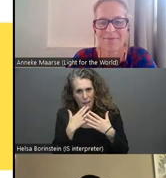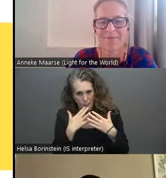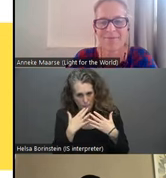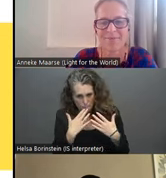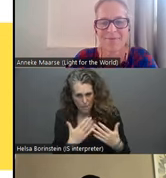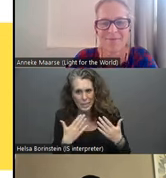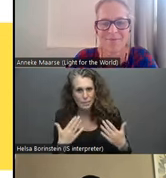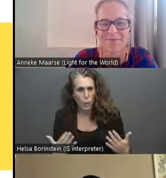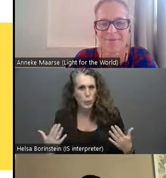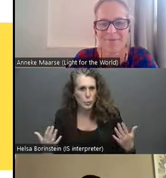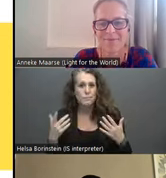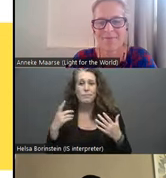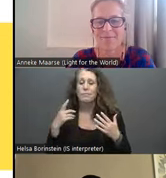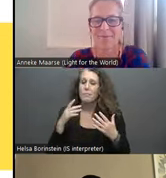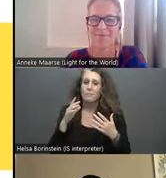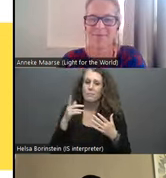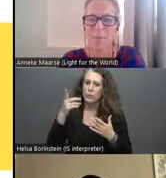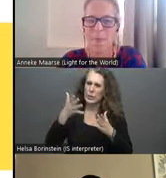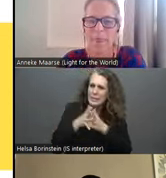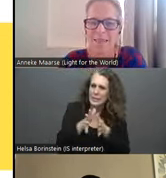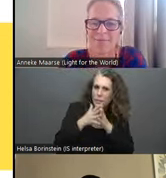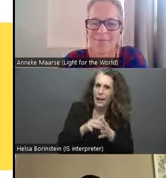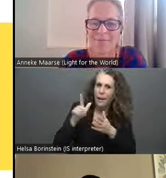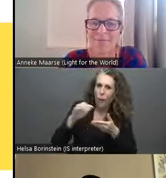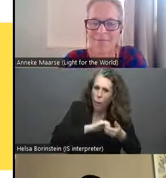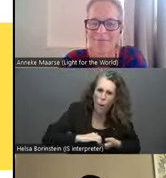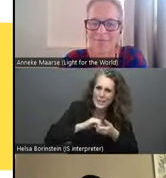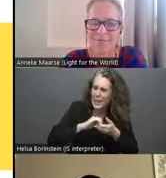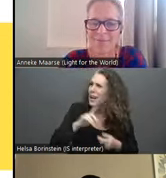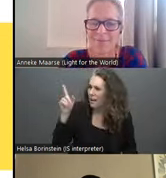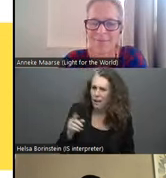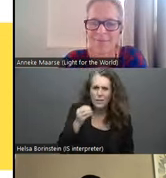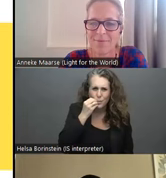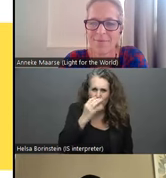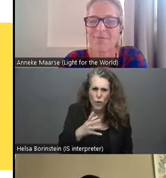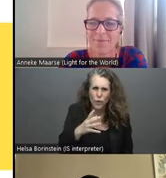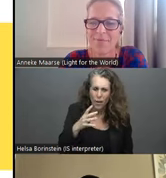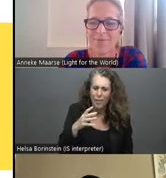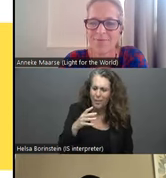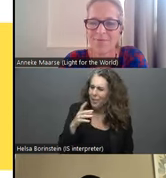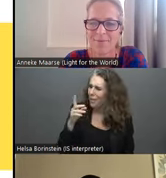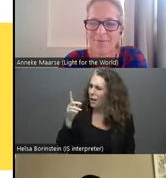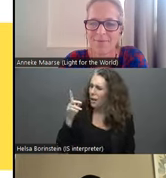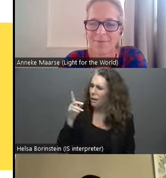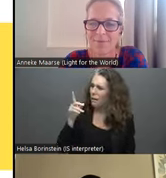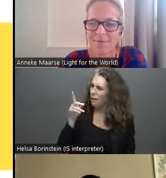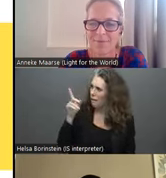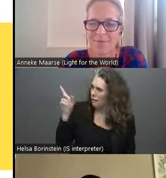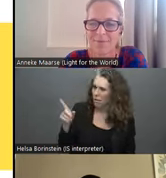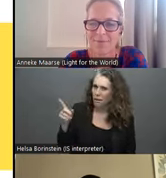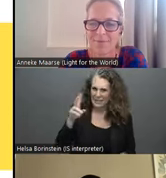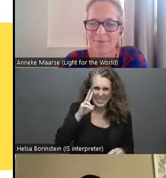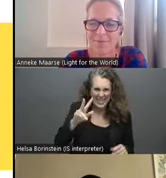Massey boo boo dr G and have a double collagen is assumed to continue on for co host is also